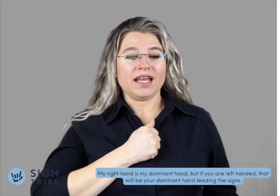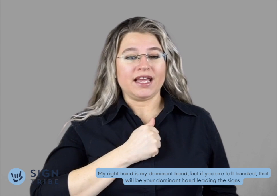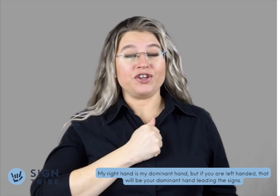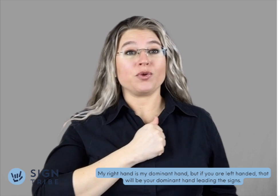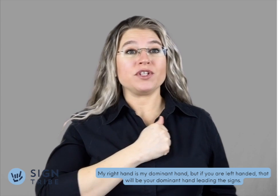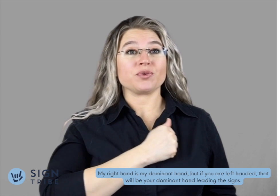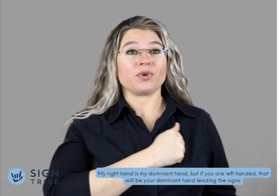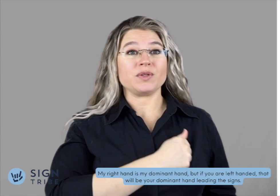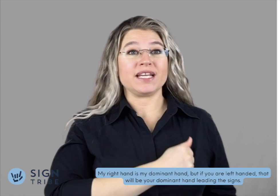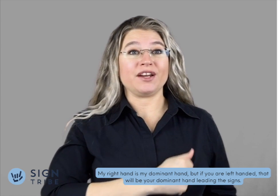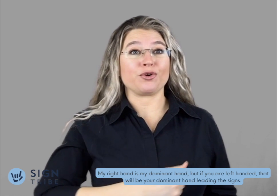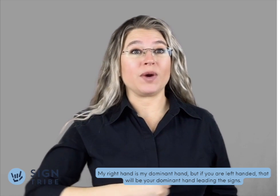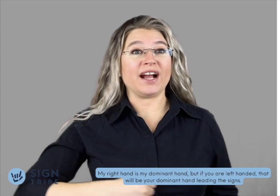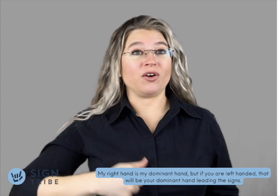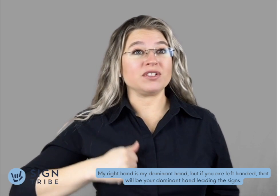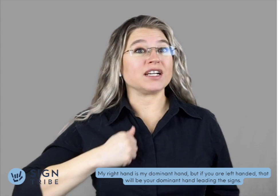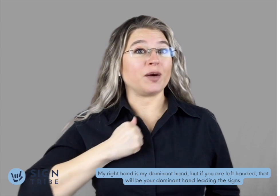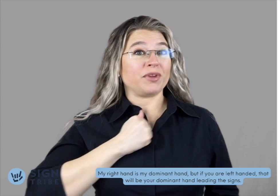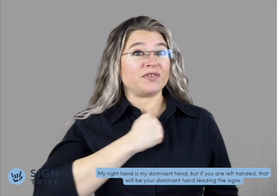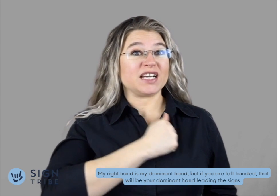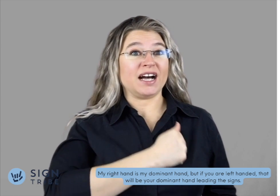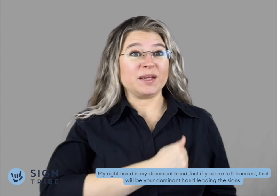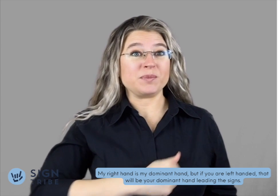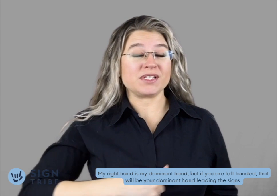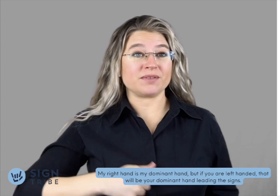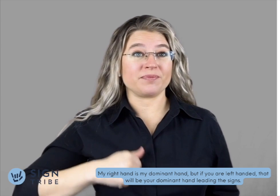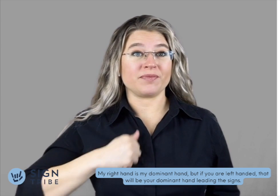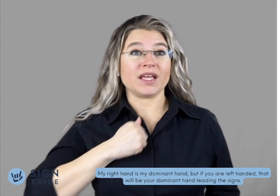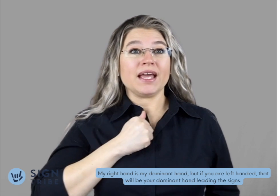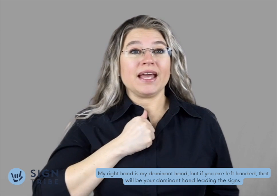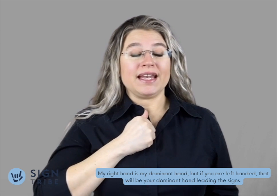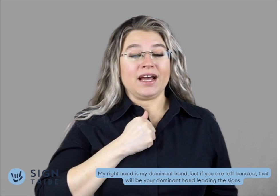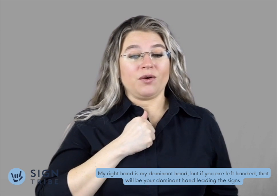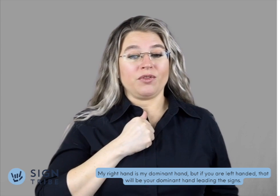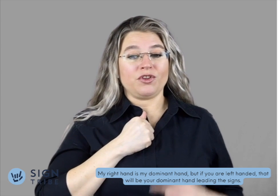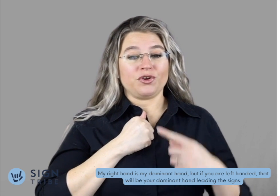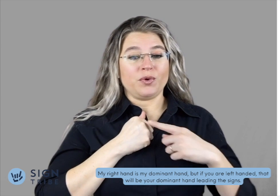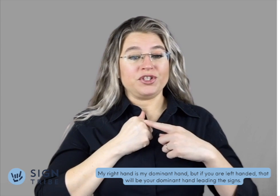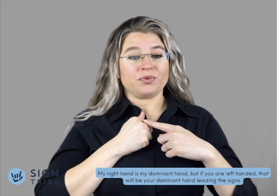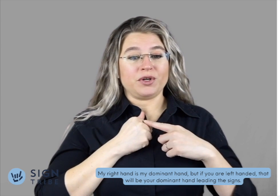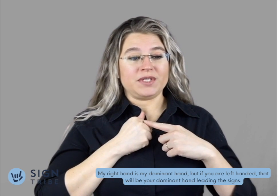and you're going to rotate around a couple of times. Now, you're going to rotate